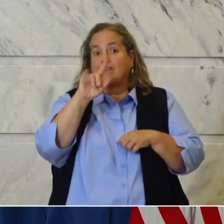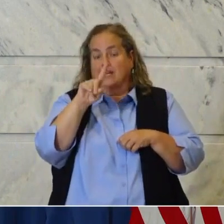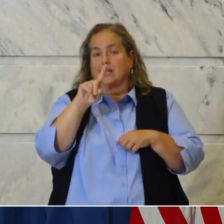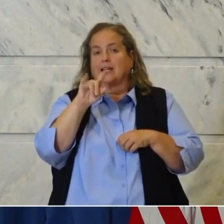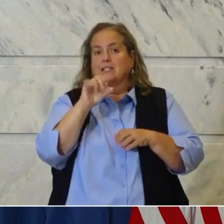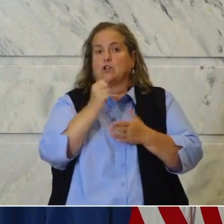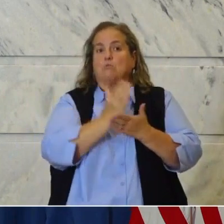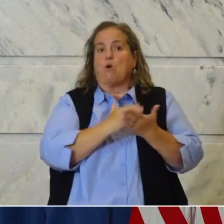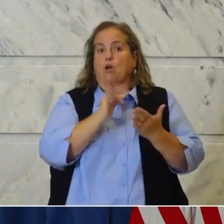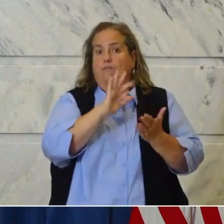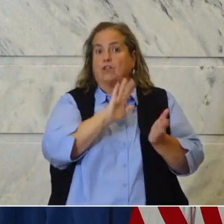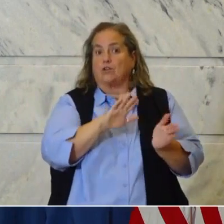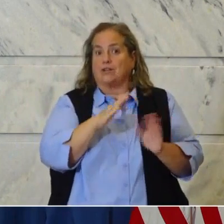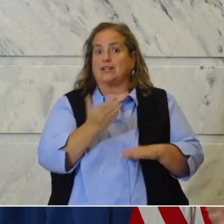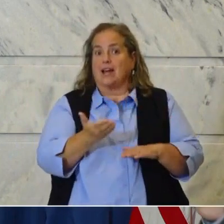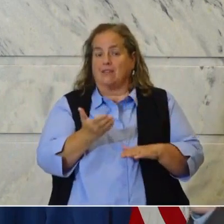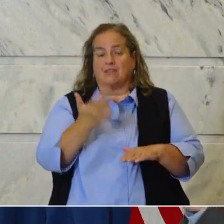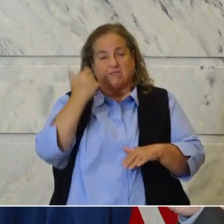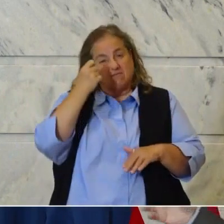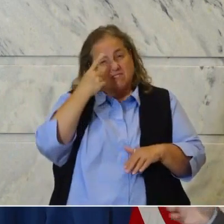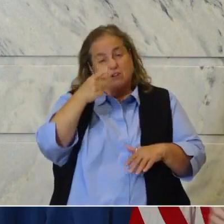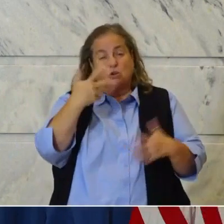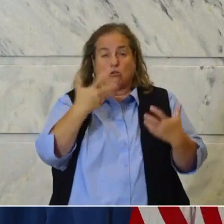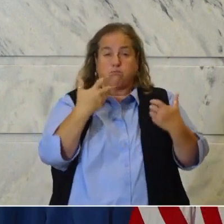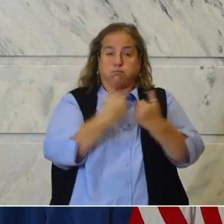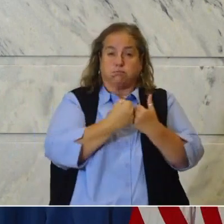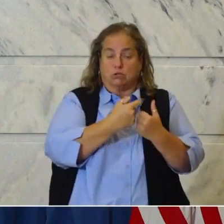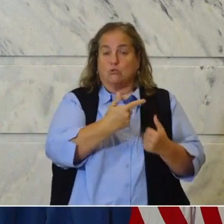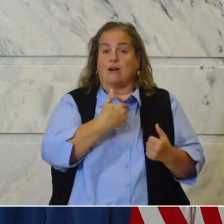if you're in a car crash, just cause yet cove it, you're not listed as one